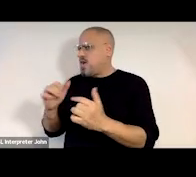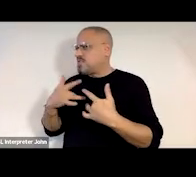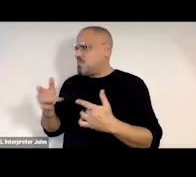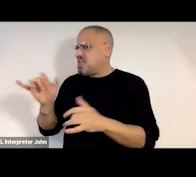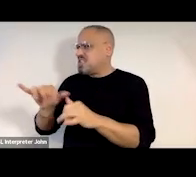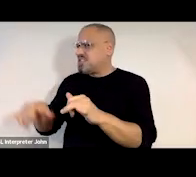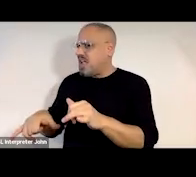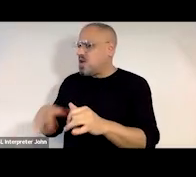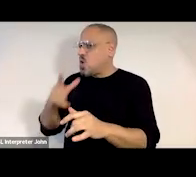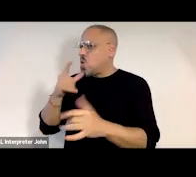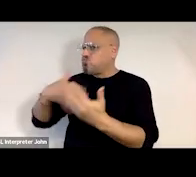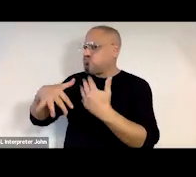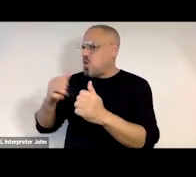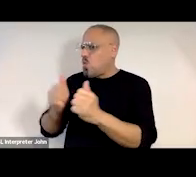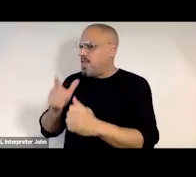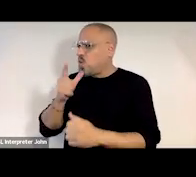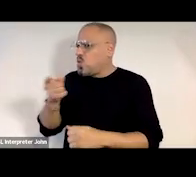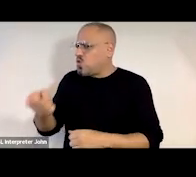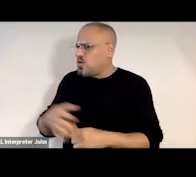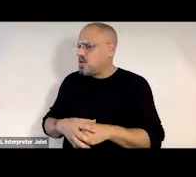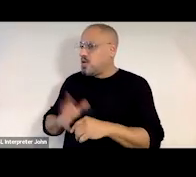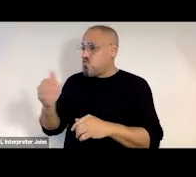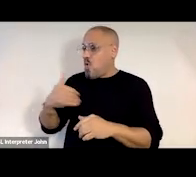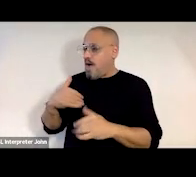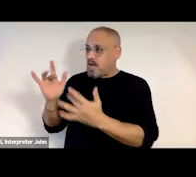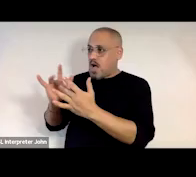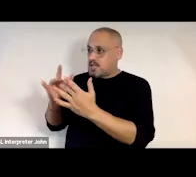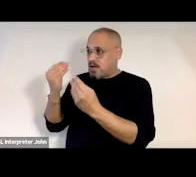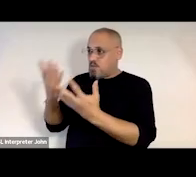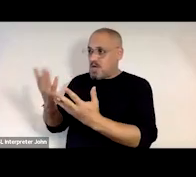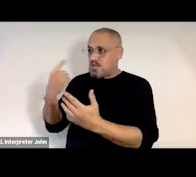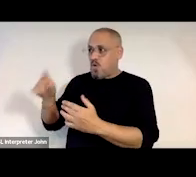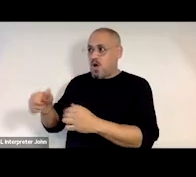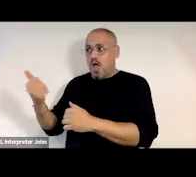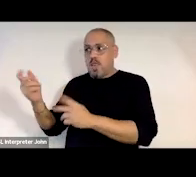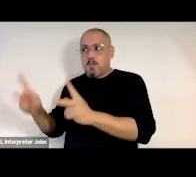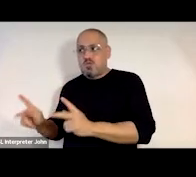Who are they spending their time with? Do you have a contact number for the person,